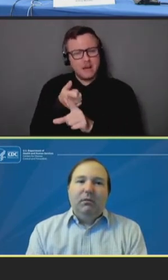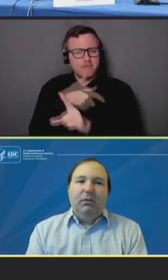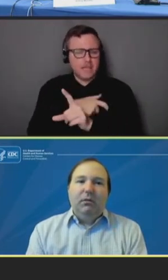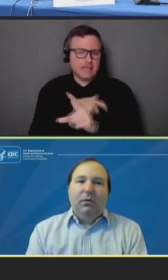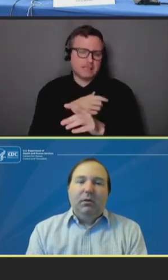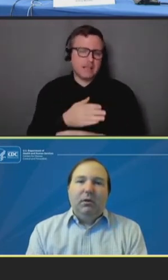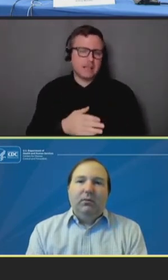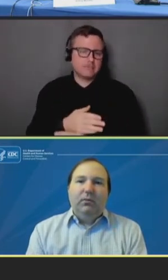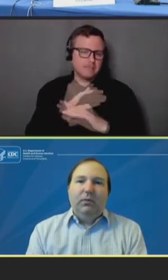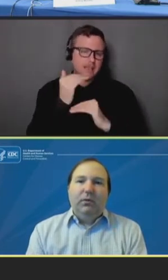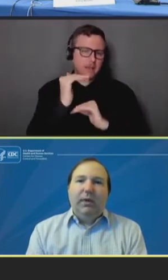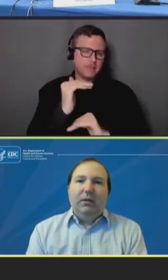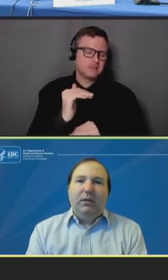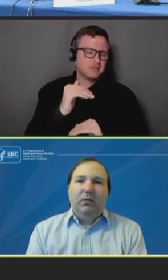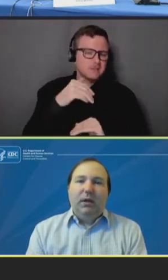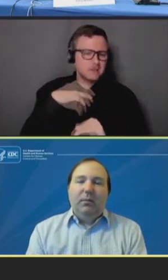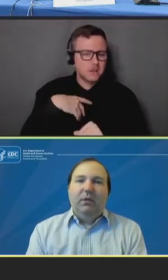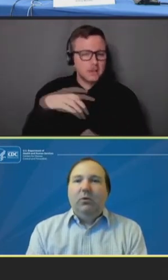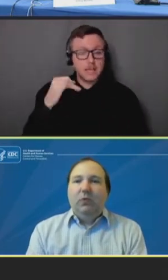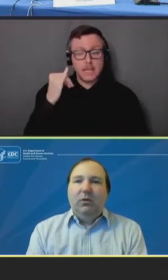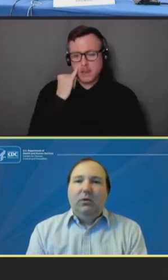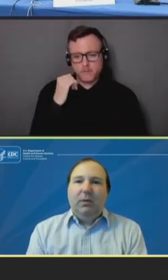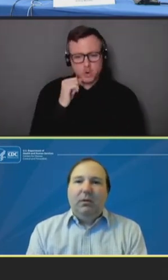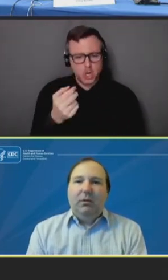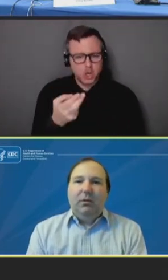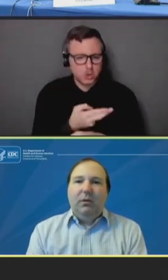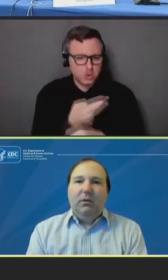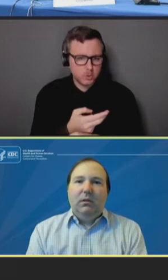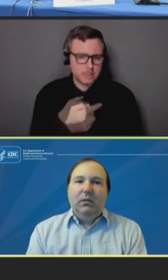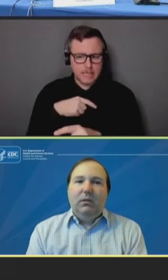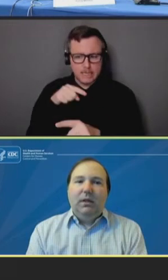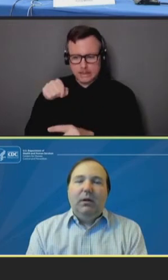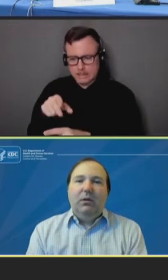you know, that if the vaccines are not being used in those populations is not